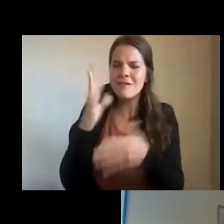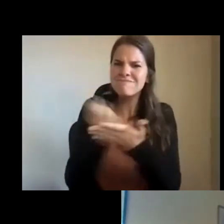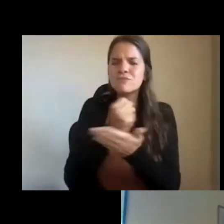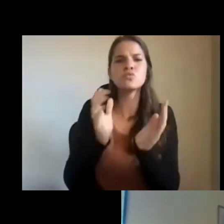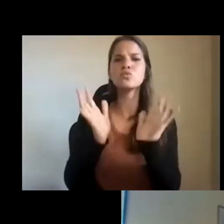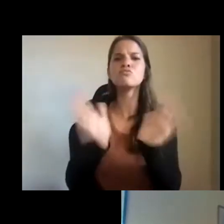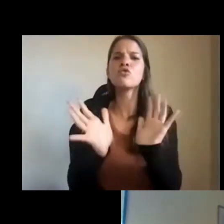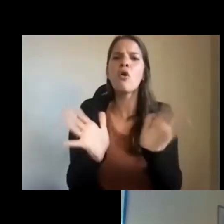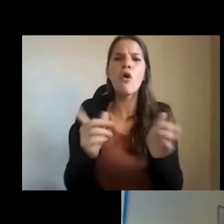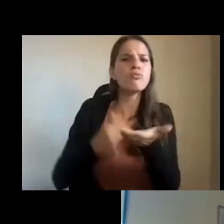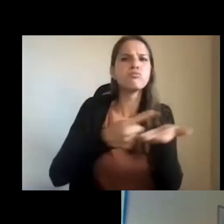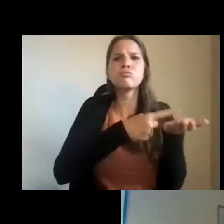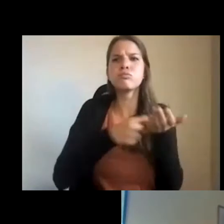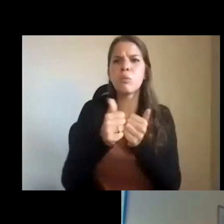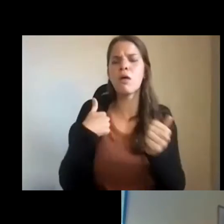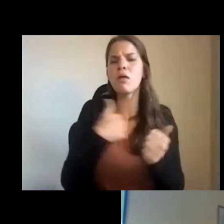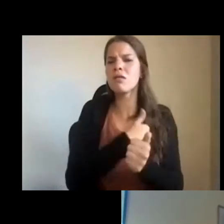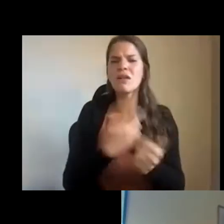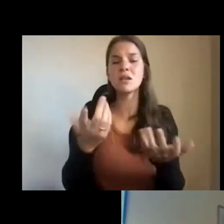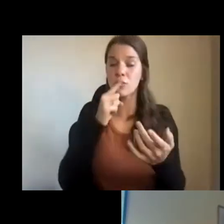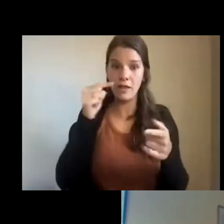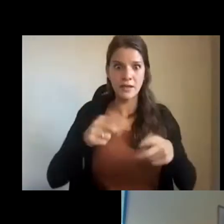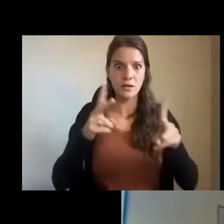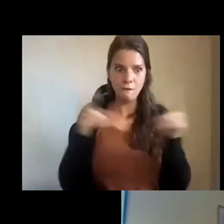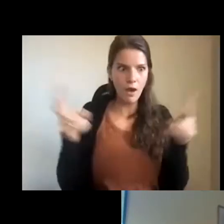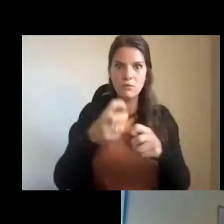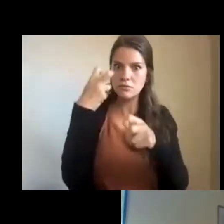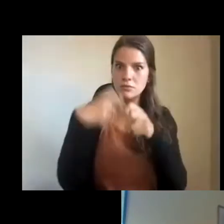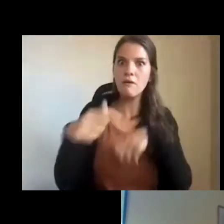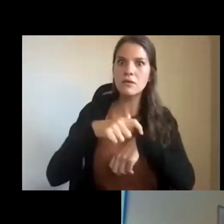This is an incredibly hard time for us, and it's been hard now for